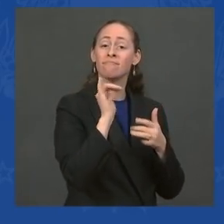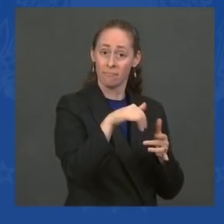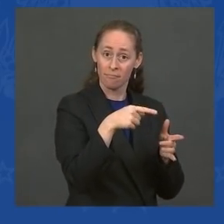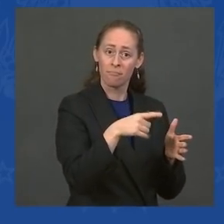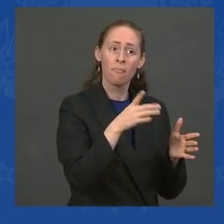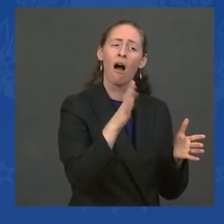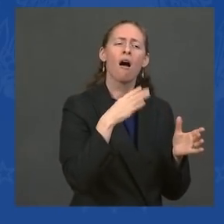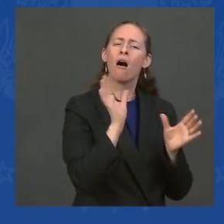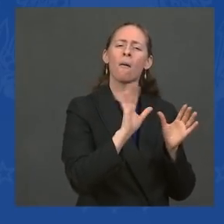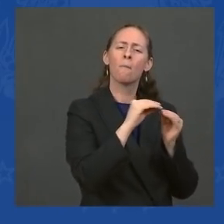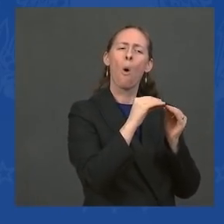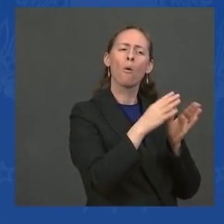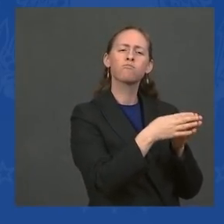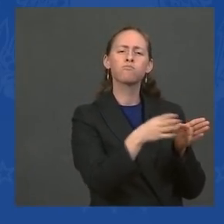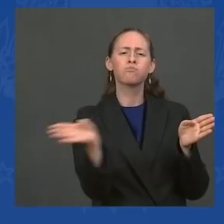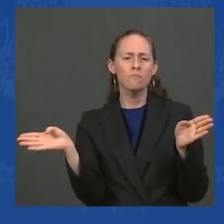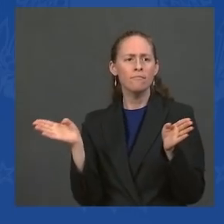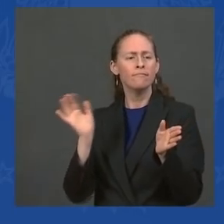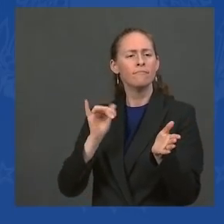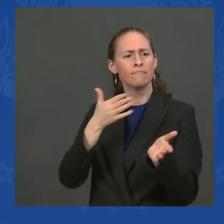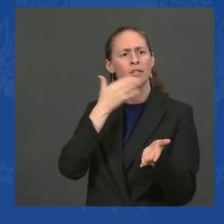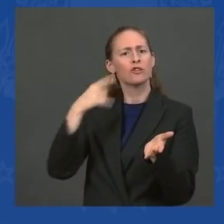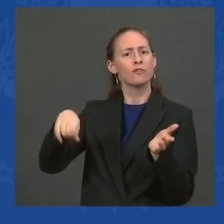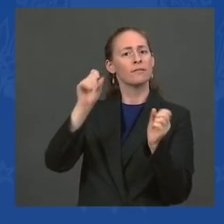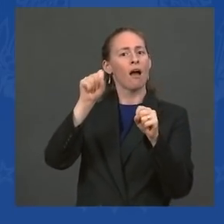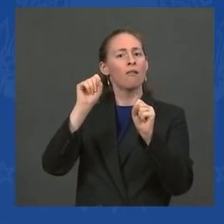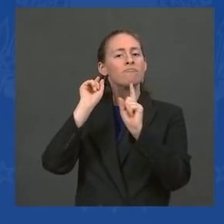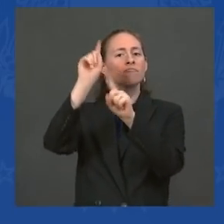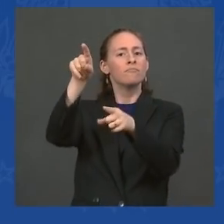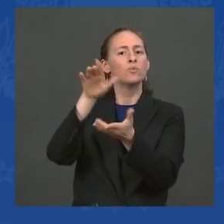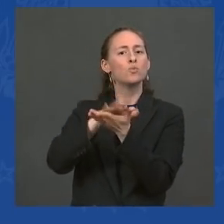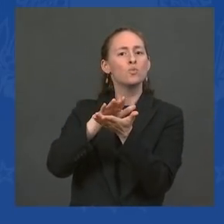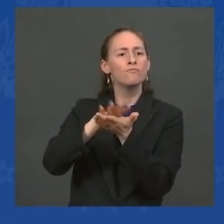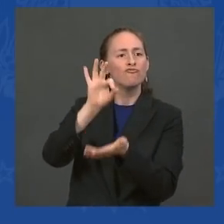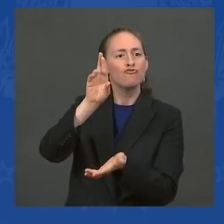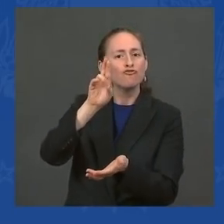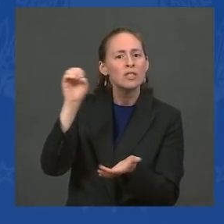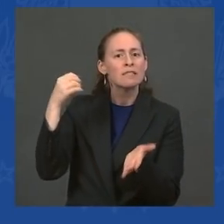beginning back at the turn of the 20th century. It was a distinction and a direct --